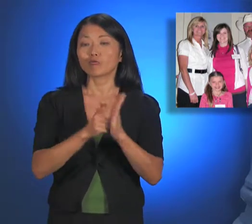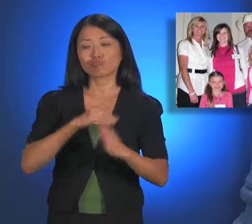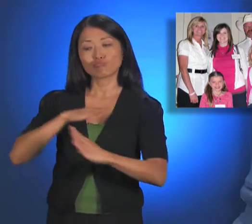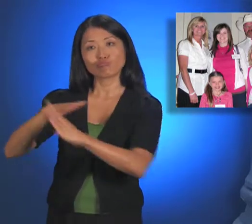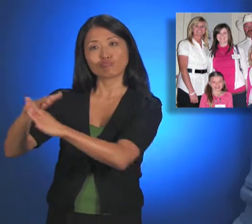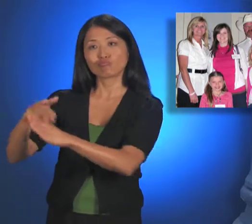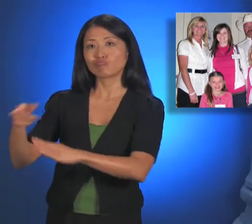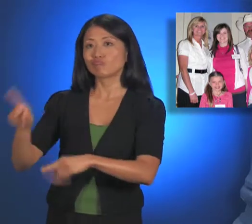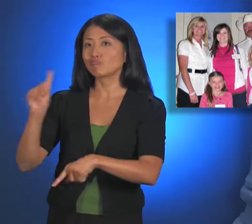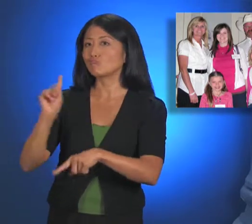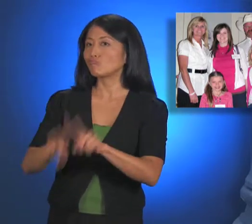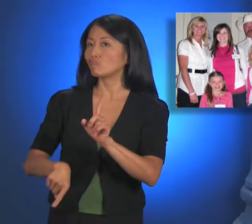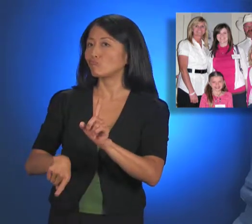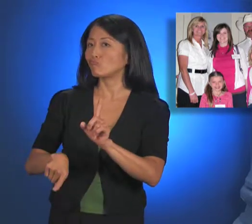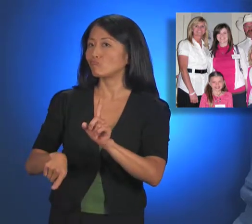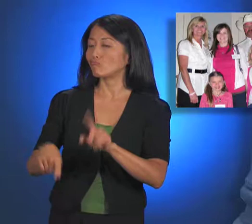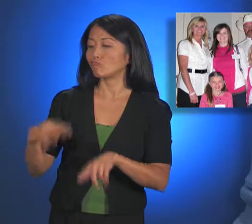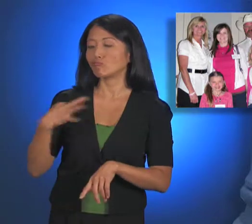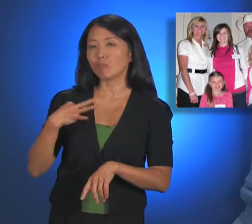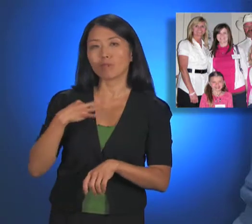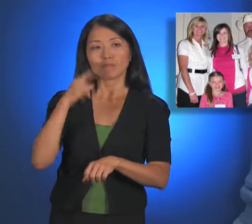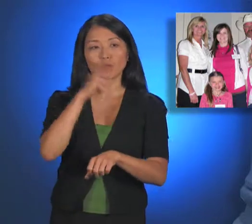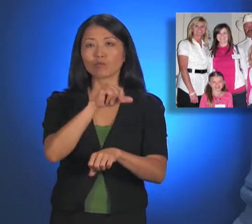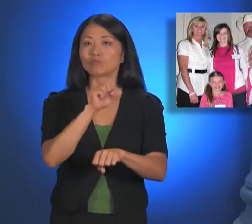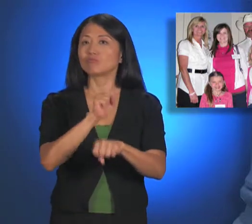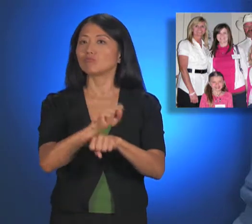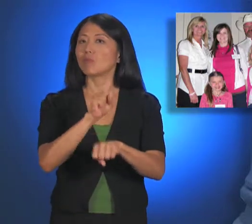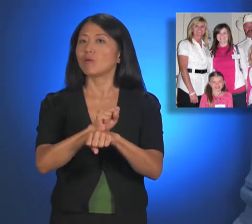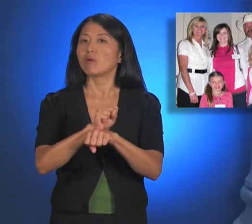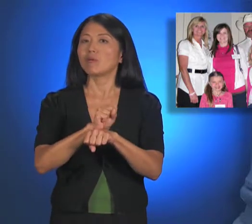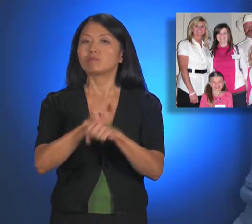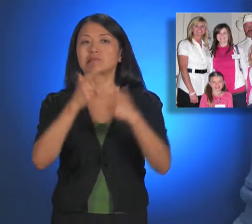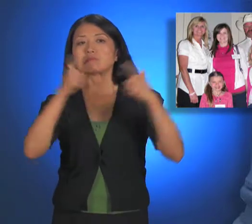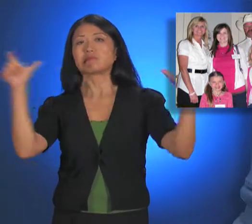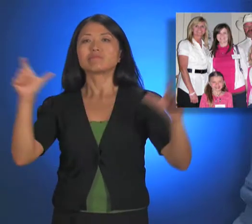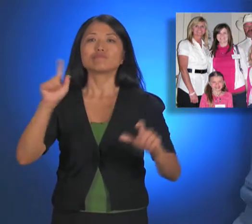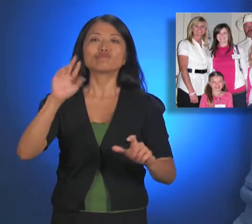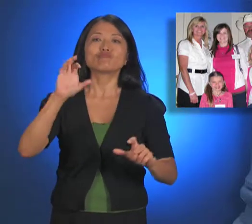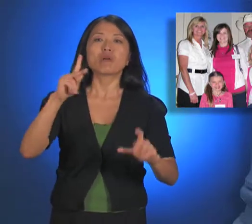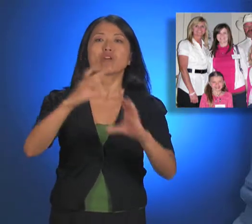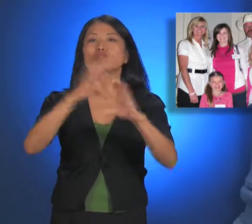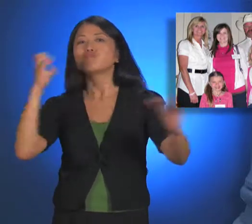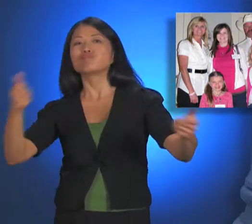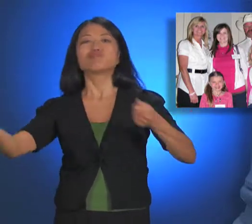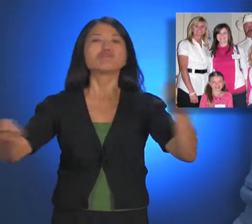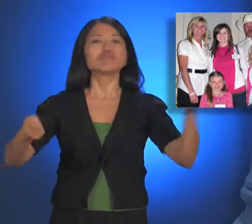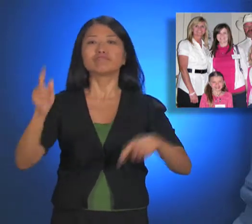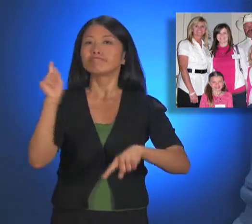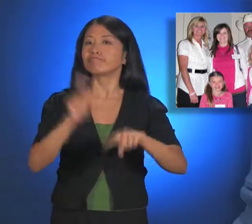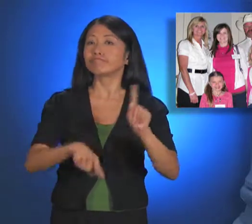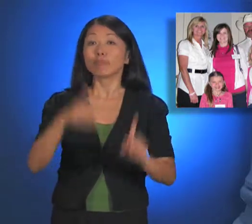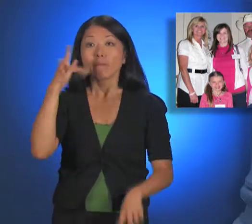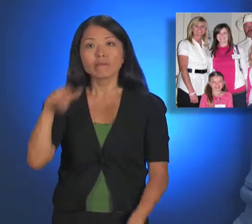from driving commercial vehicles because he was deaf.